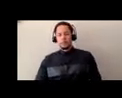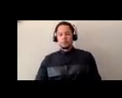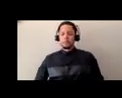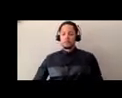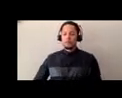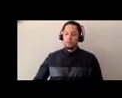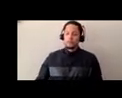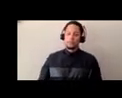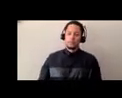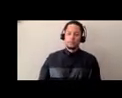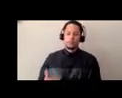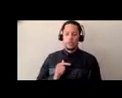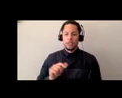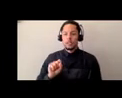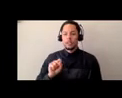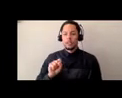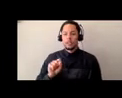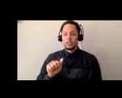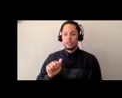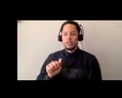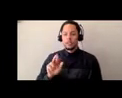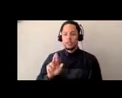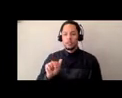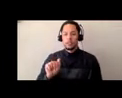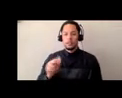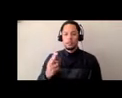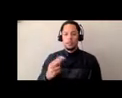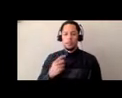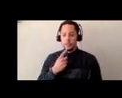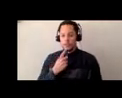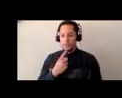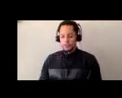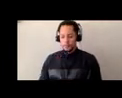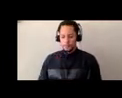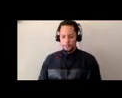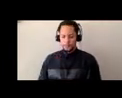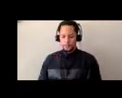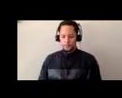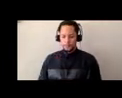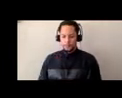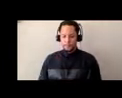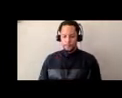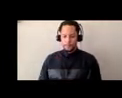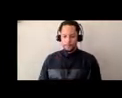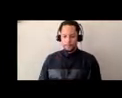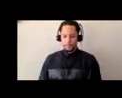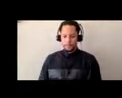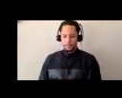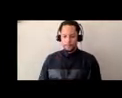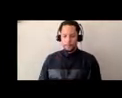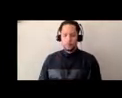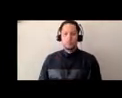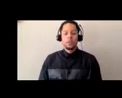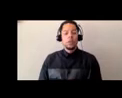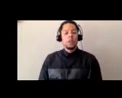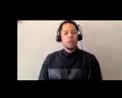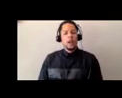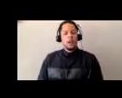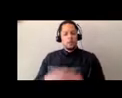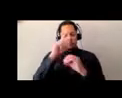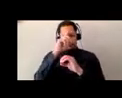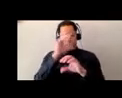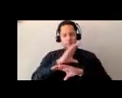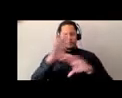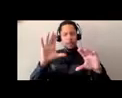I guess what I'm feeling as we're doing this truly collaboratively is that I'm just